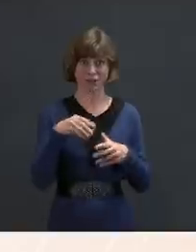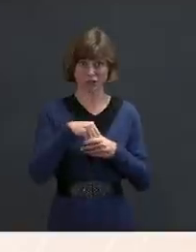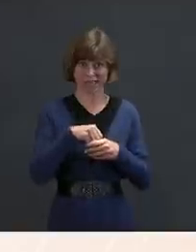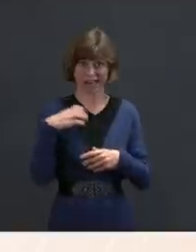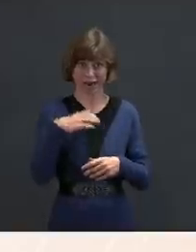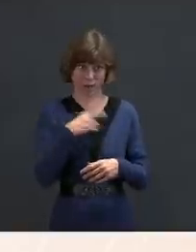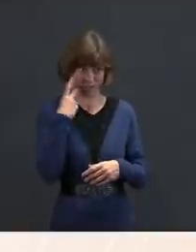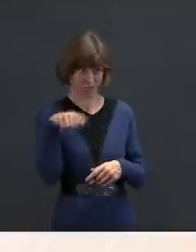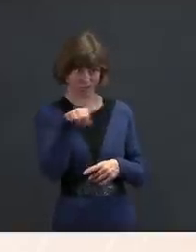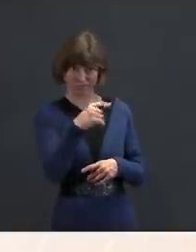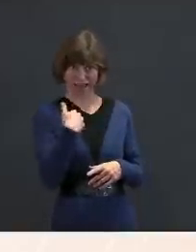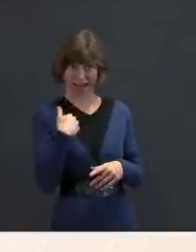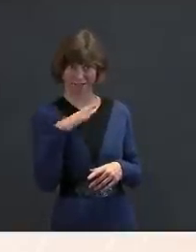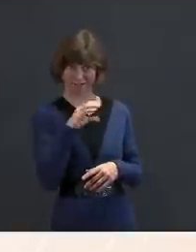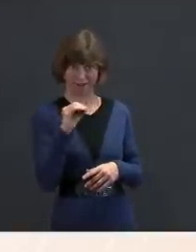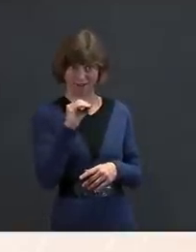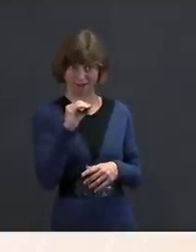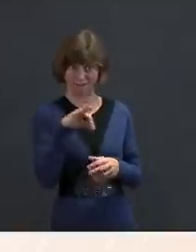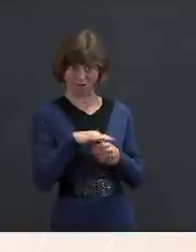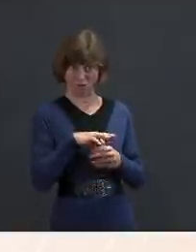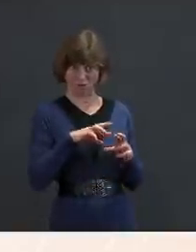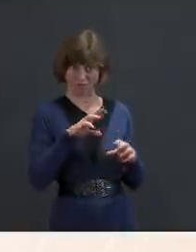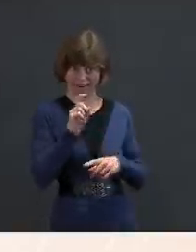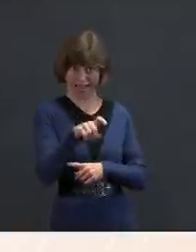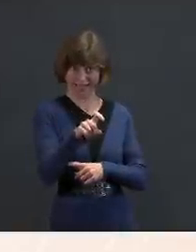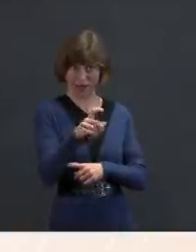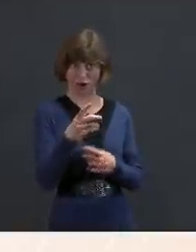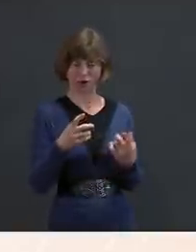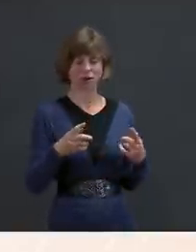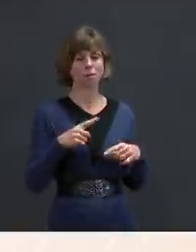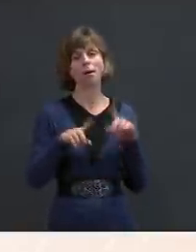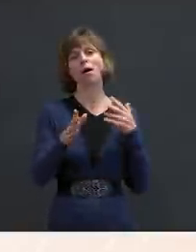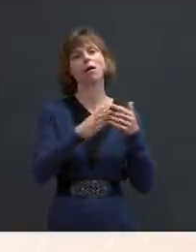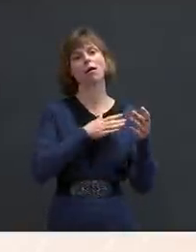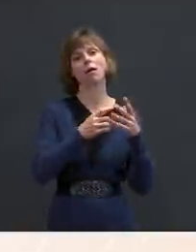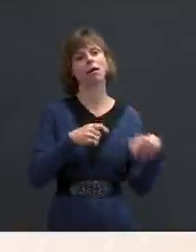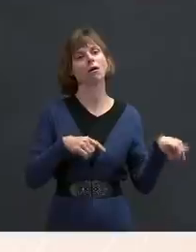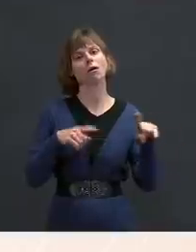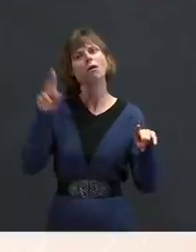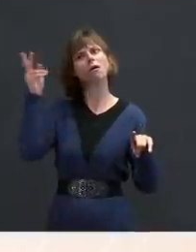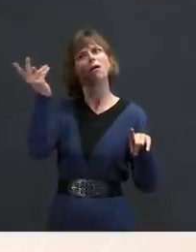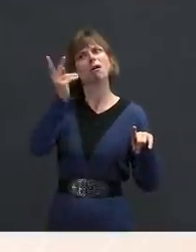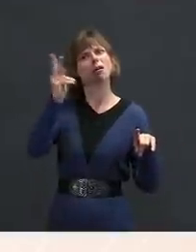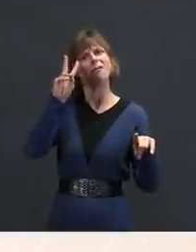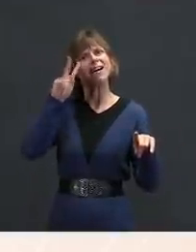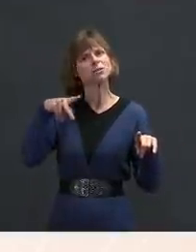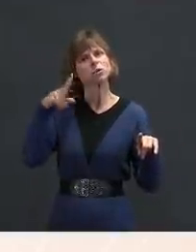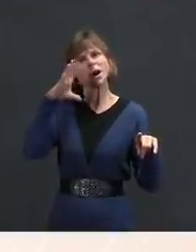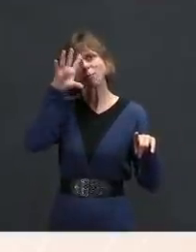But regardless, the President, the Vice President have made the decision they're not going to move forward with that step.